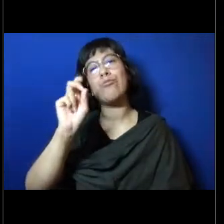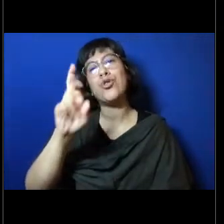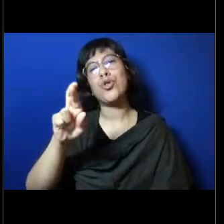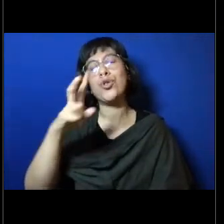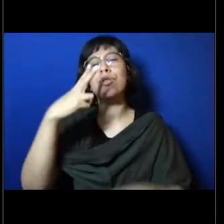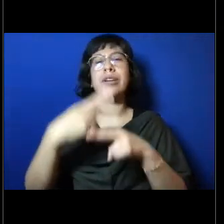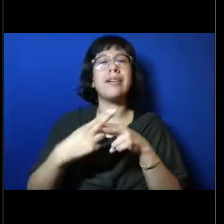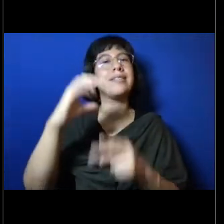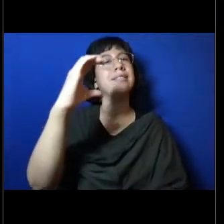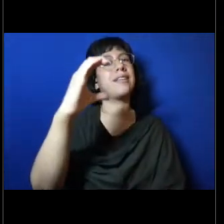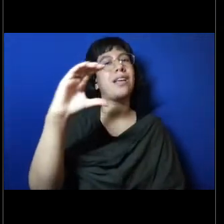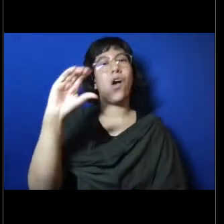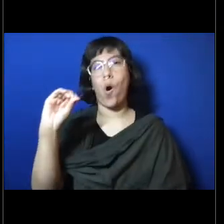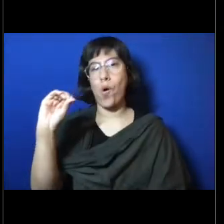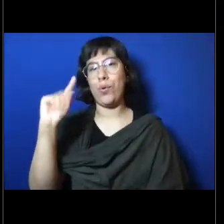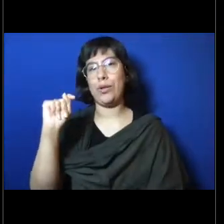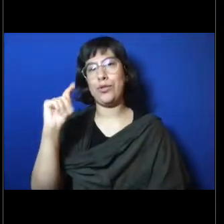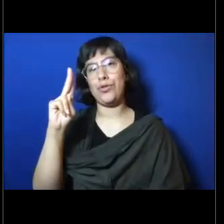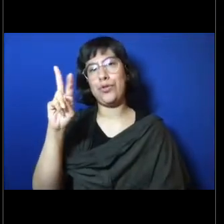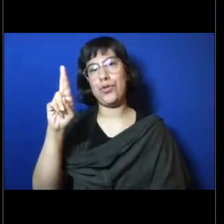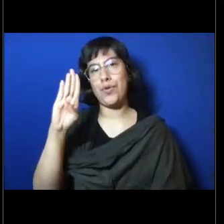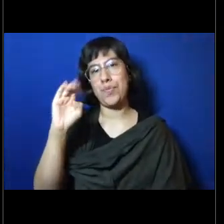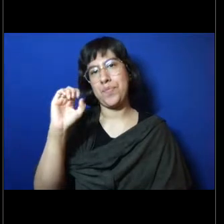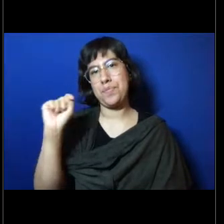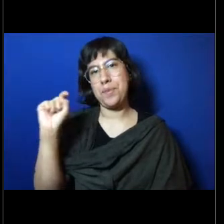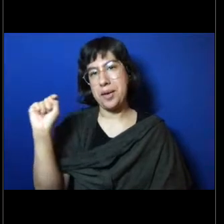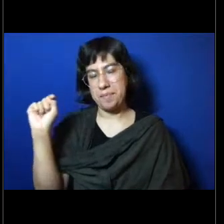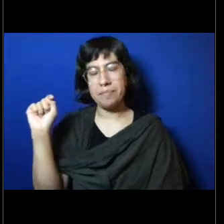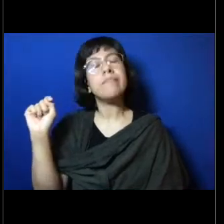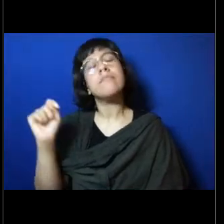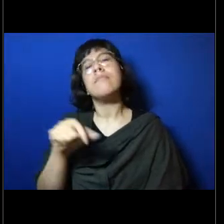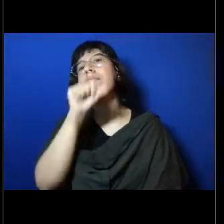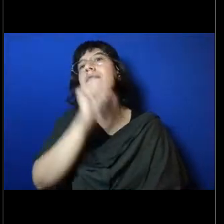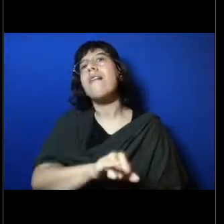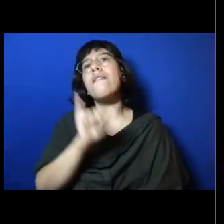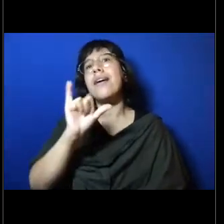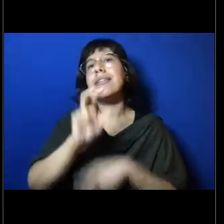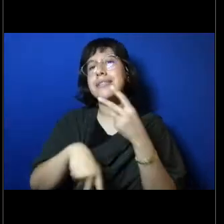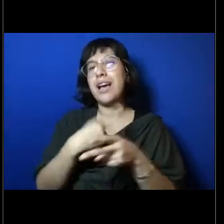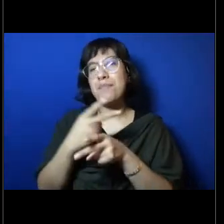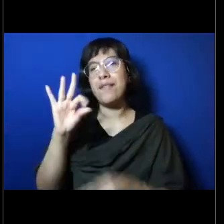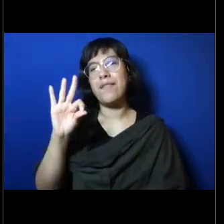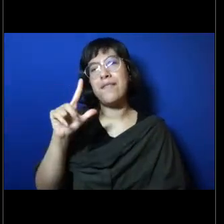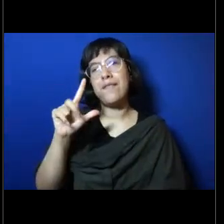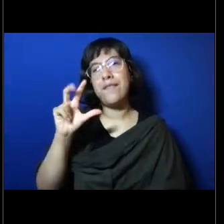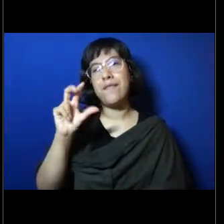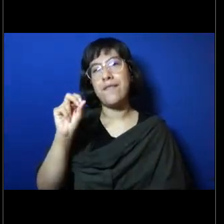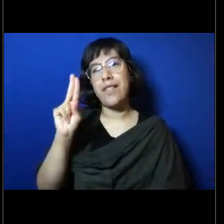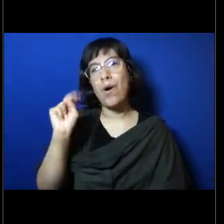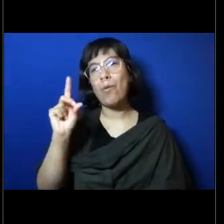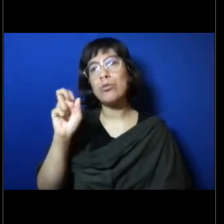and we really love seeing them because they're a small fish but they're super curious.